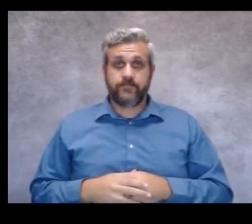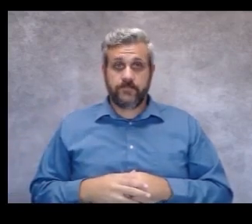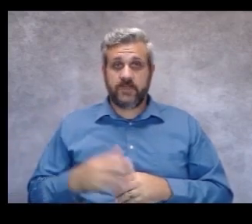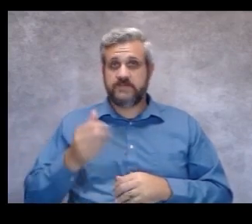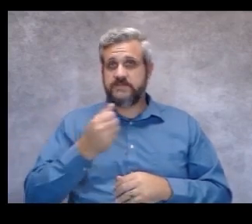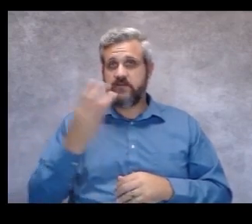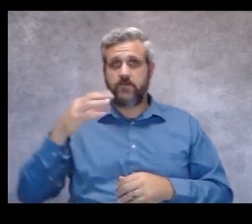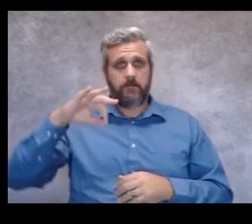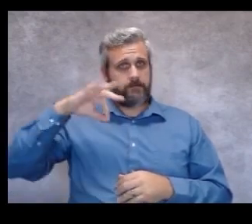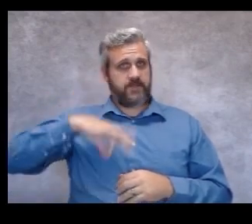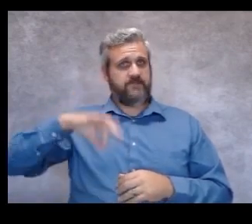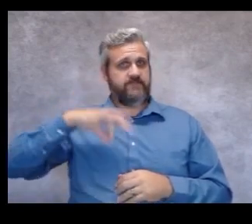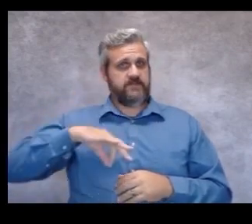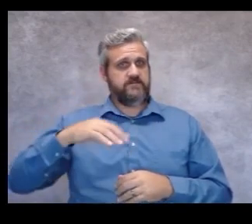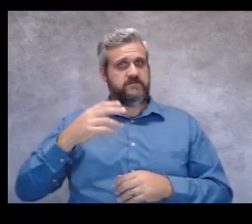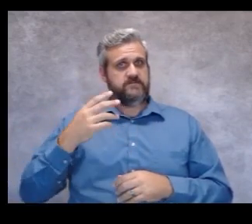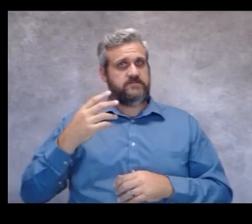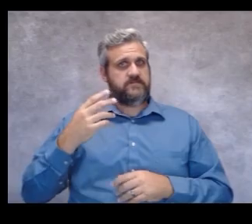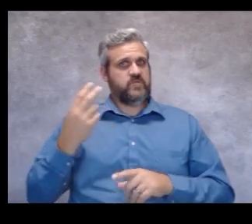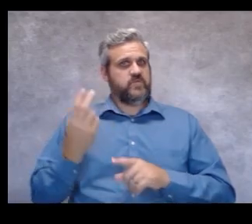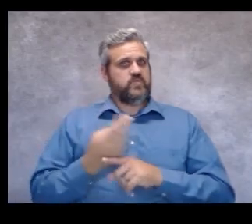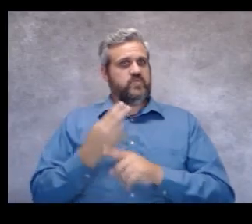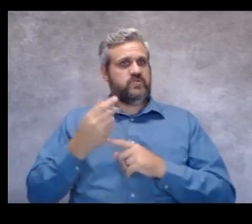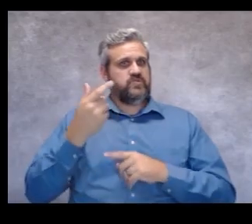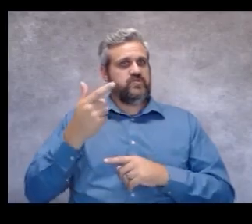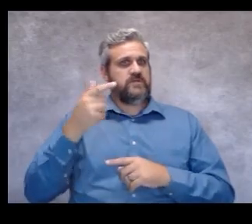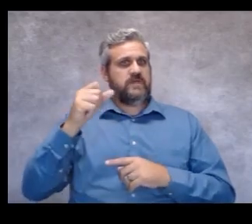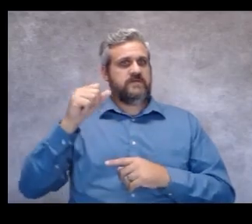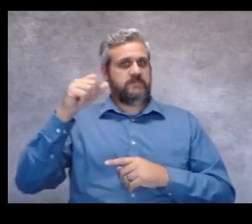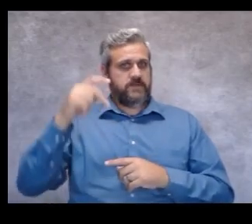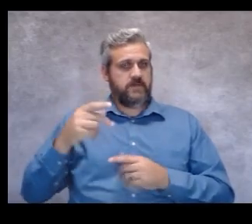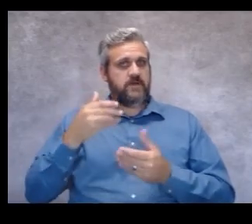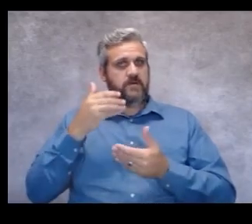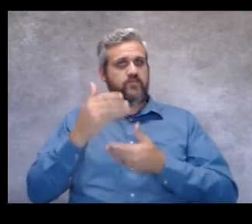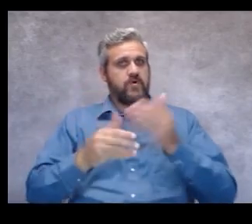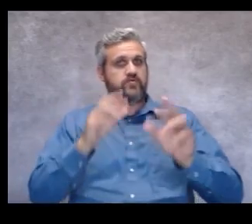There are several benefits to using the the GSSP and progress report in infinite